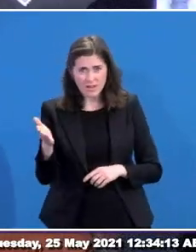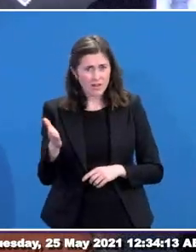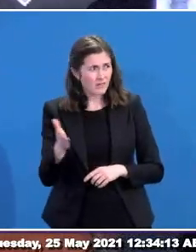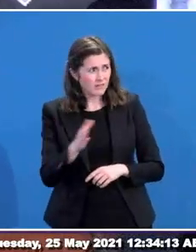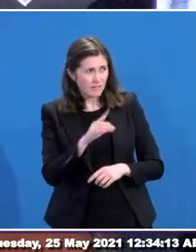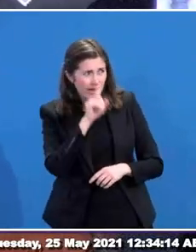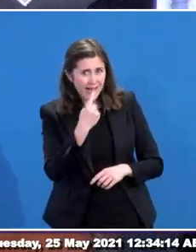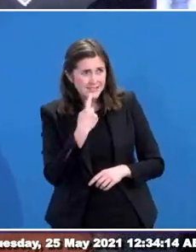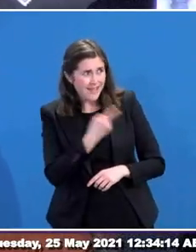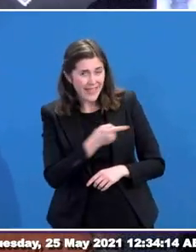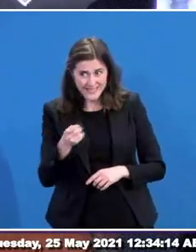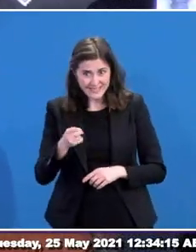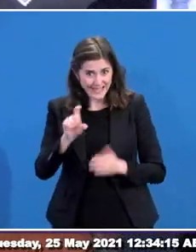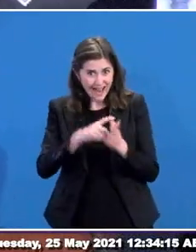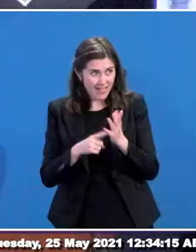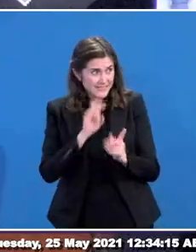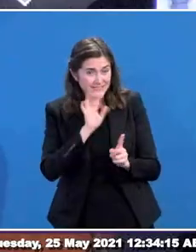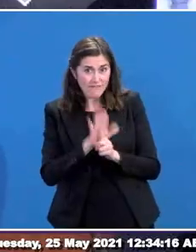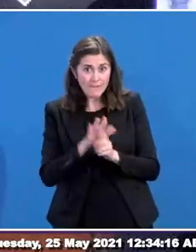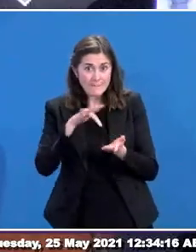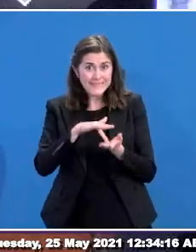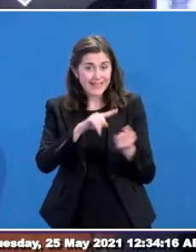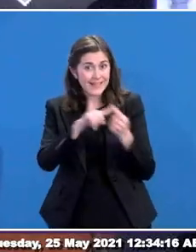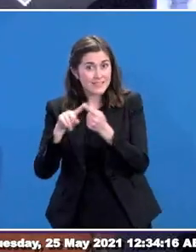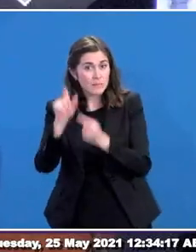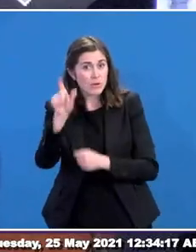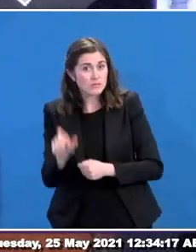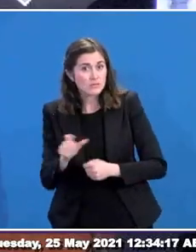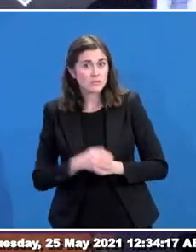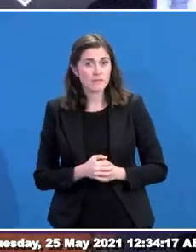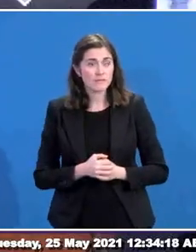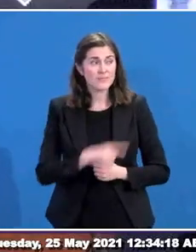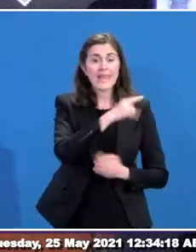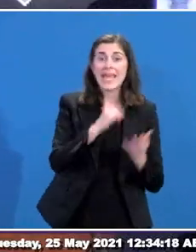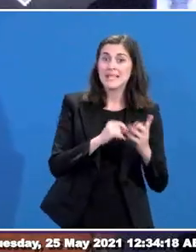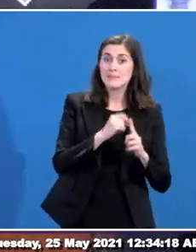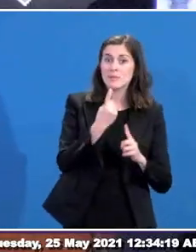Carl is Middle Eastern," and SP1 had replied, "I don't care."